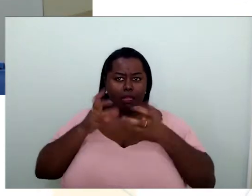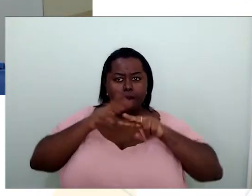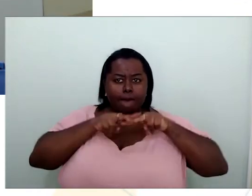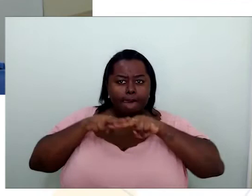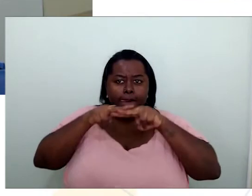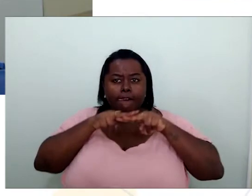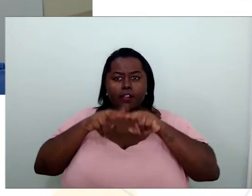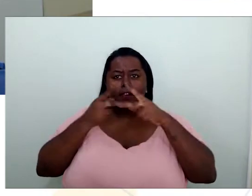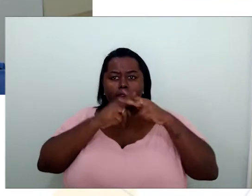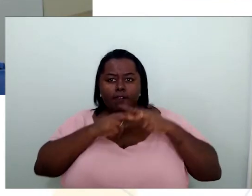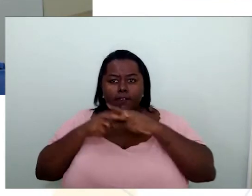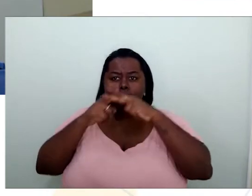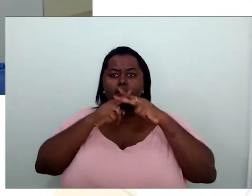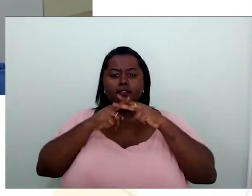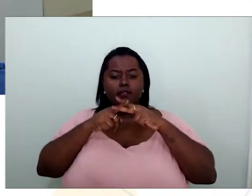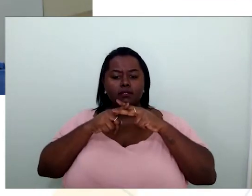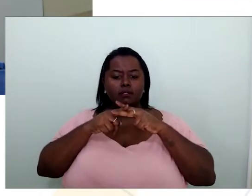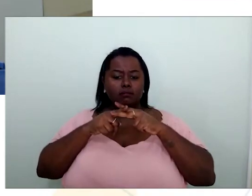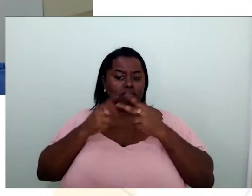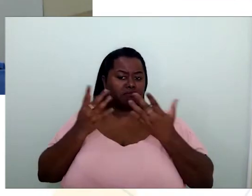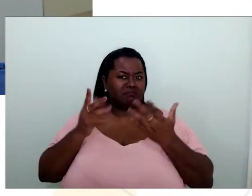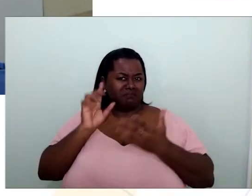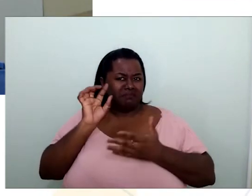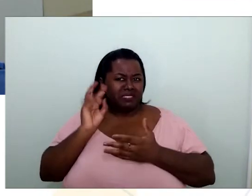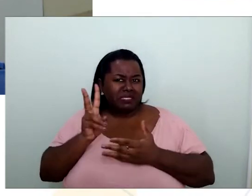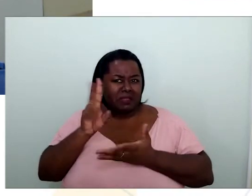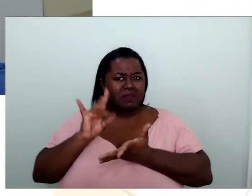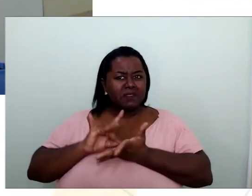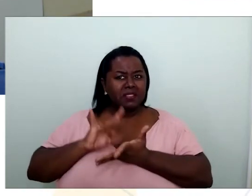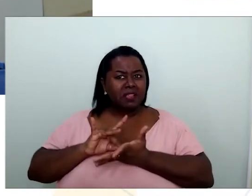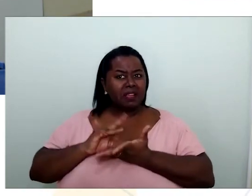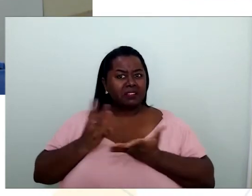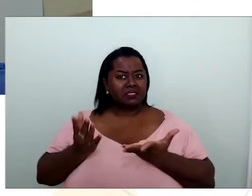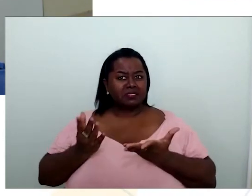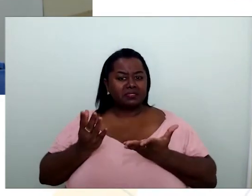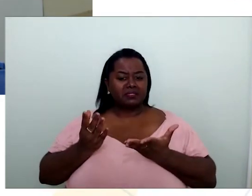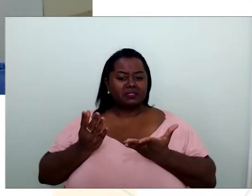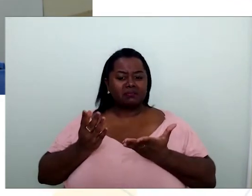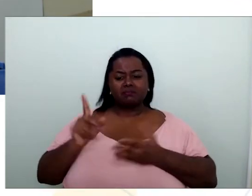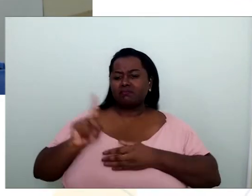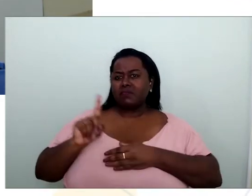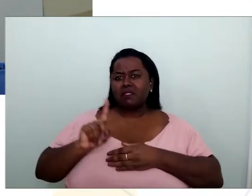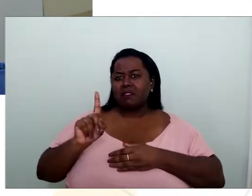revise and remix. It is always true some people might argue, well no no it's